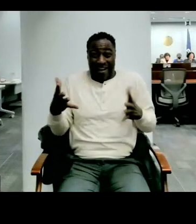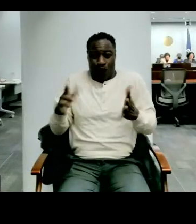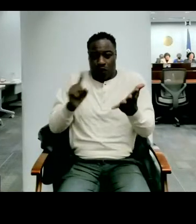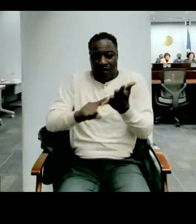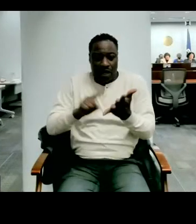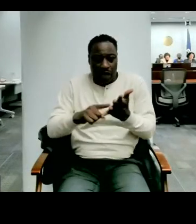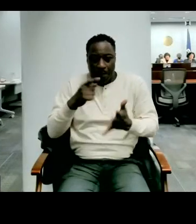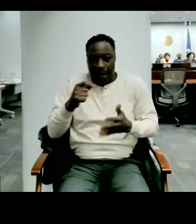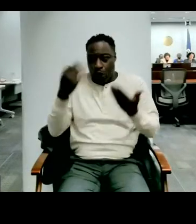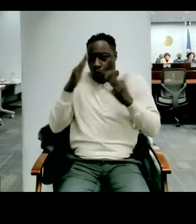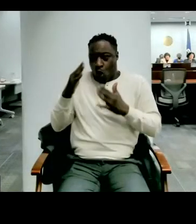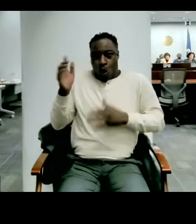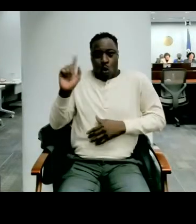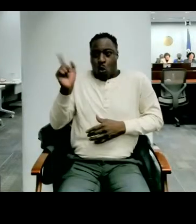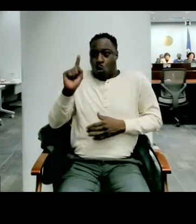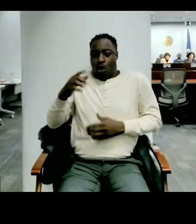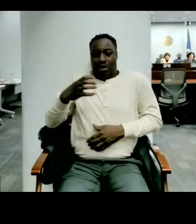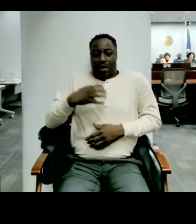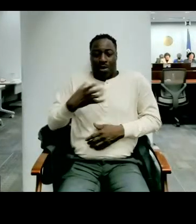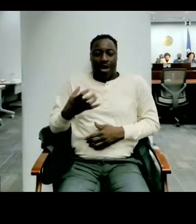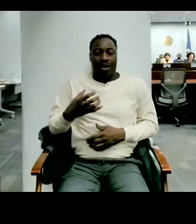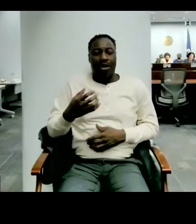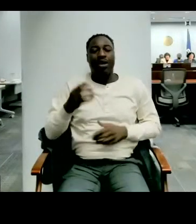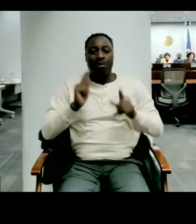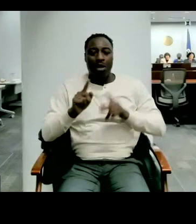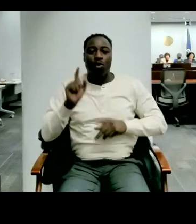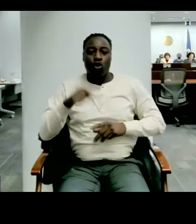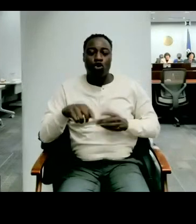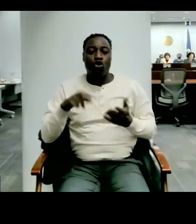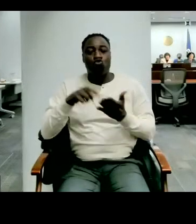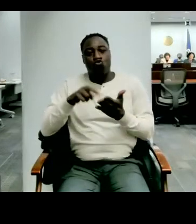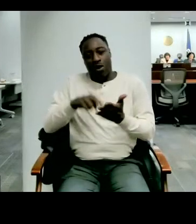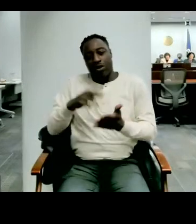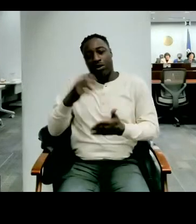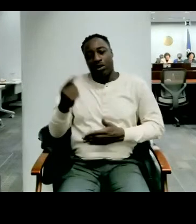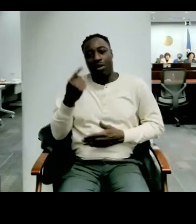If you can have a system, would be helpful.